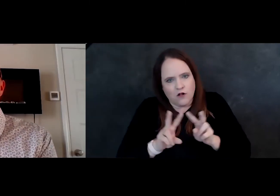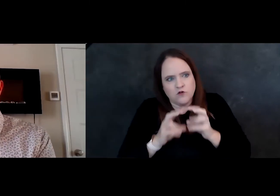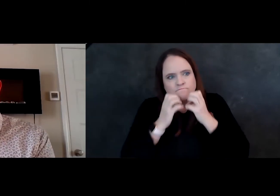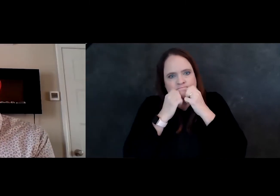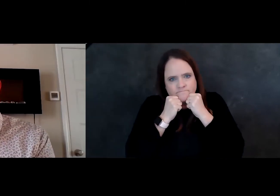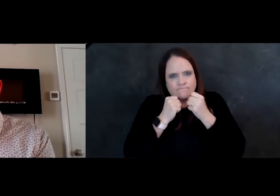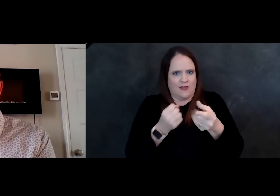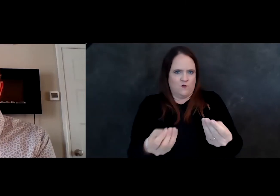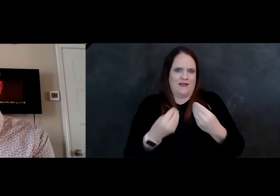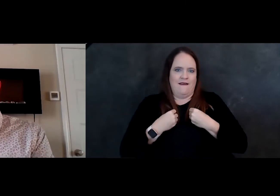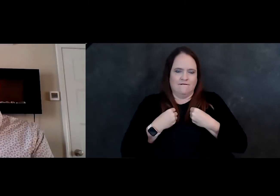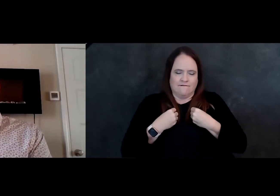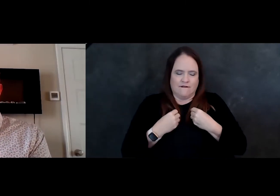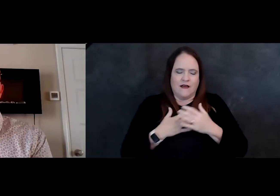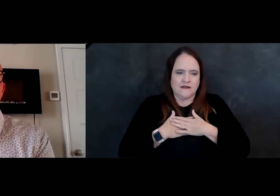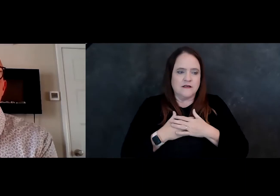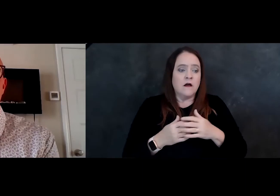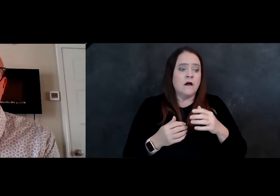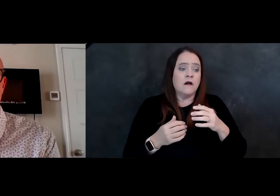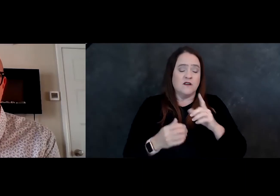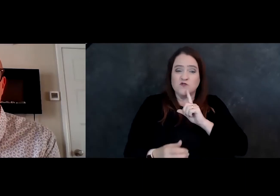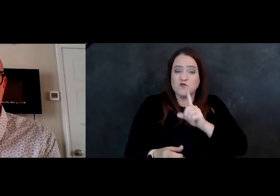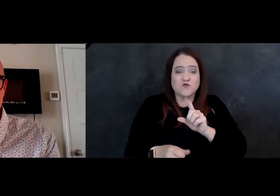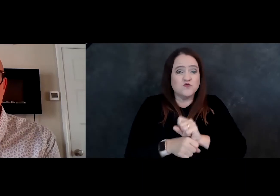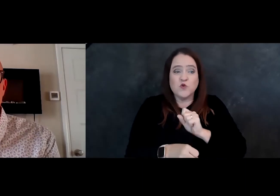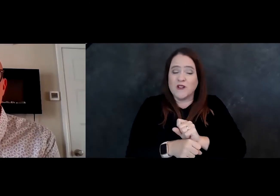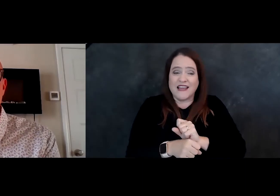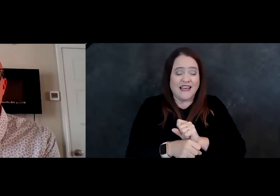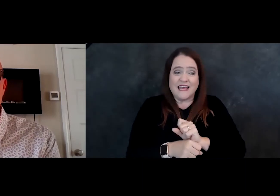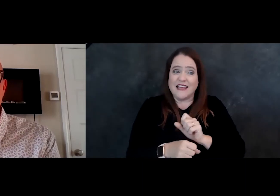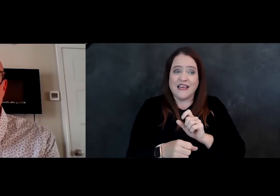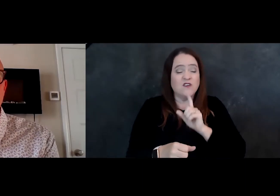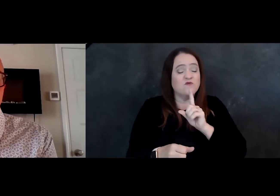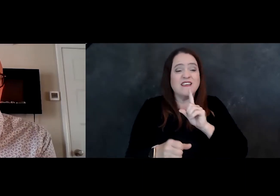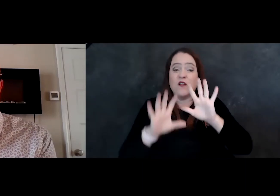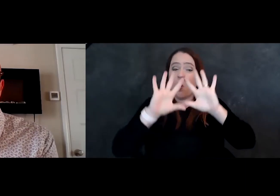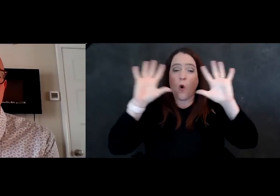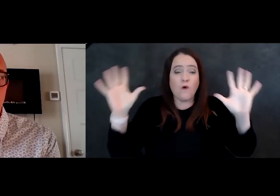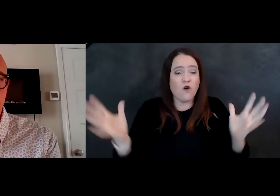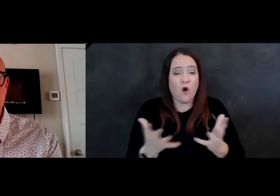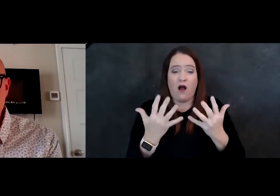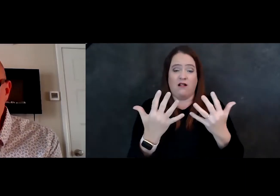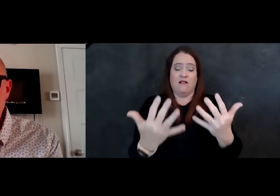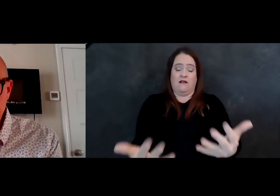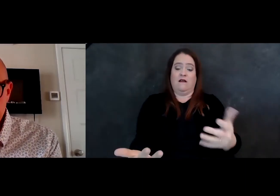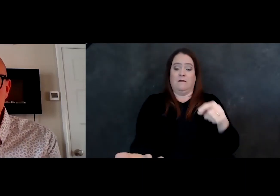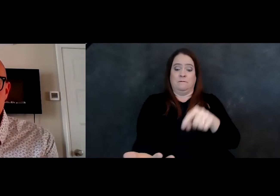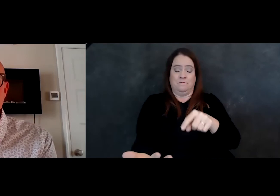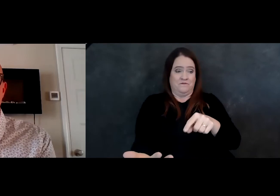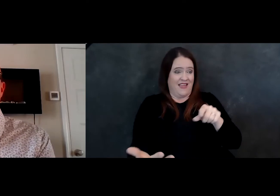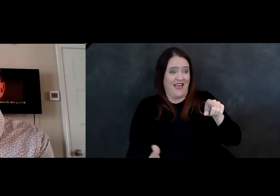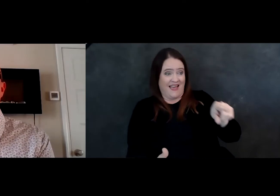But truly, from a 50,000 foot down view, the ability to have a set of national experts,